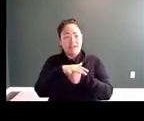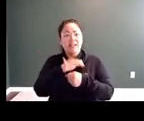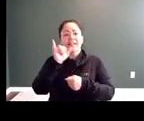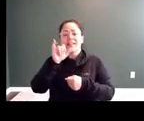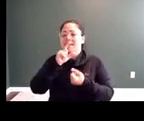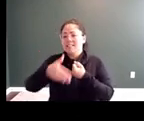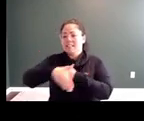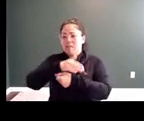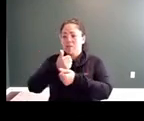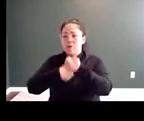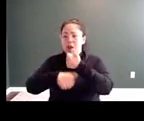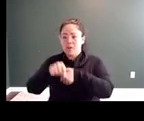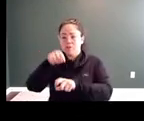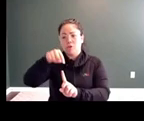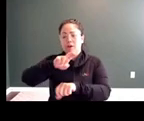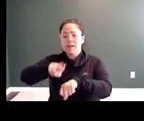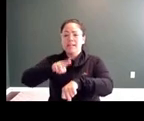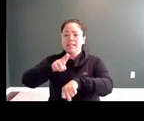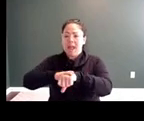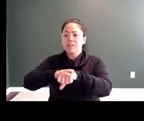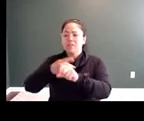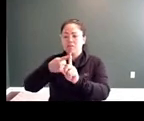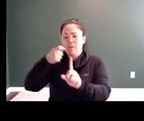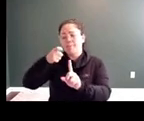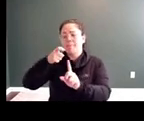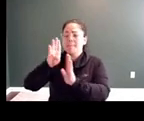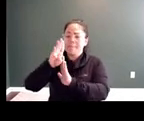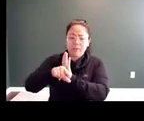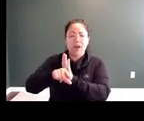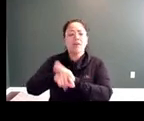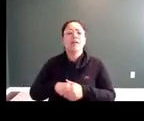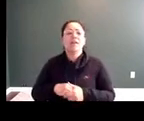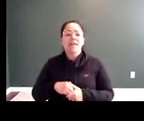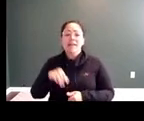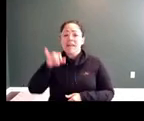under national origin discrimination. And this even applies to